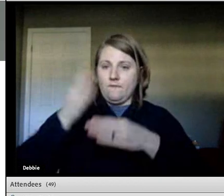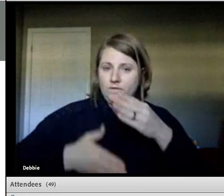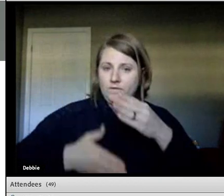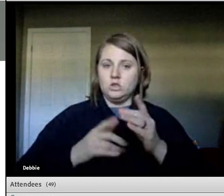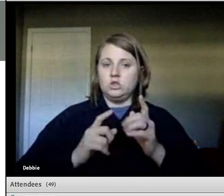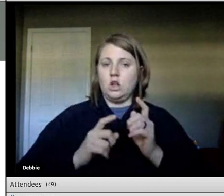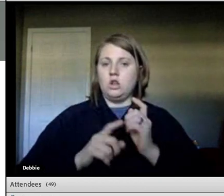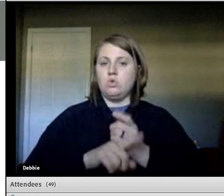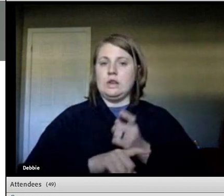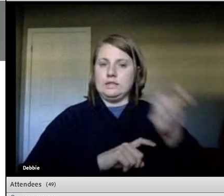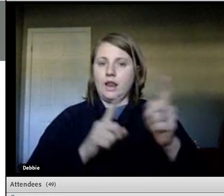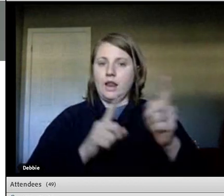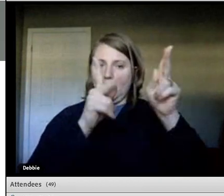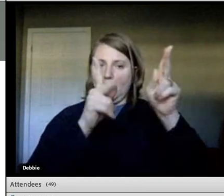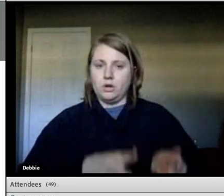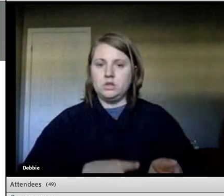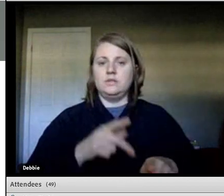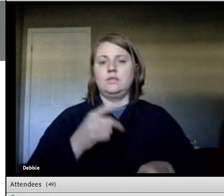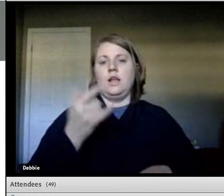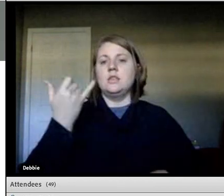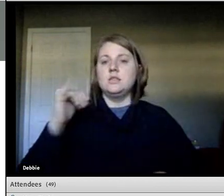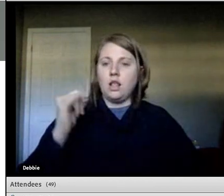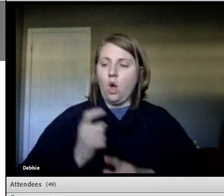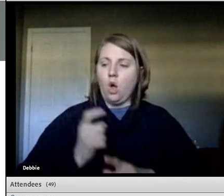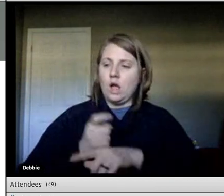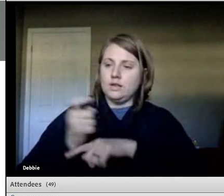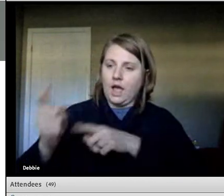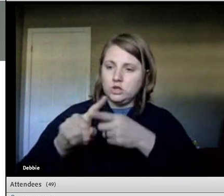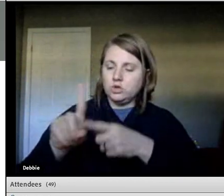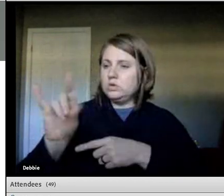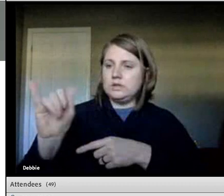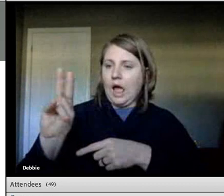Bob can be orange, and we can -- And then you can put more information.